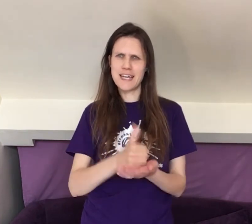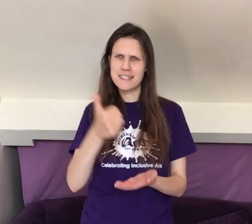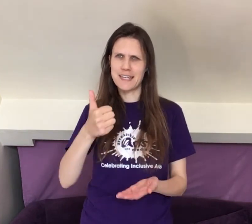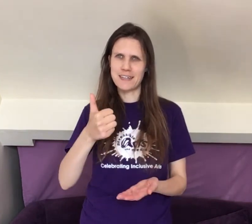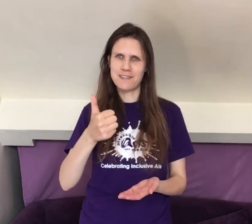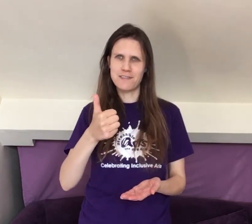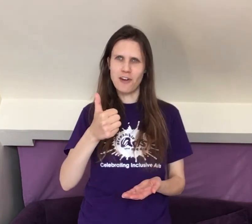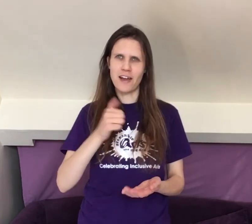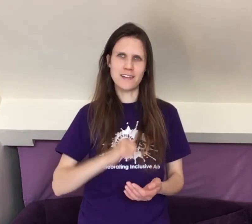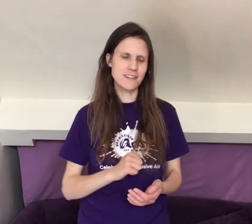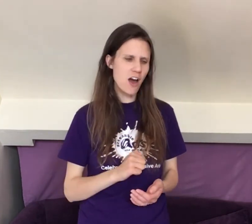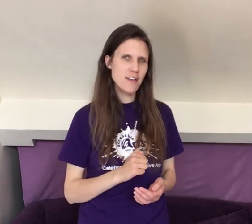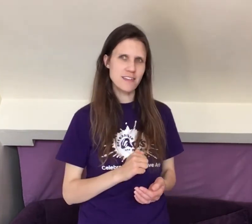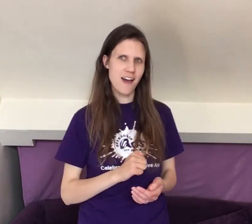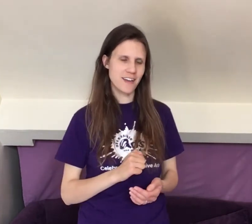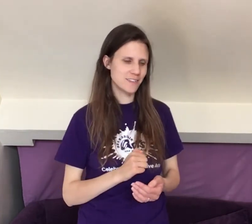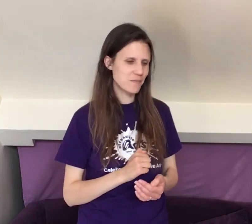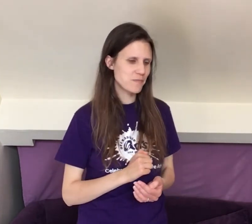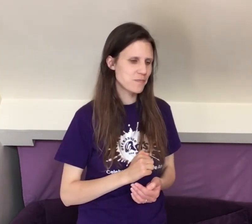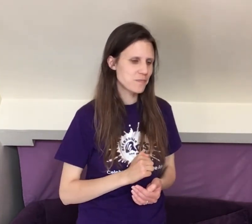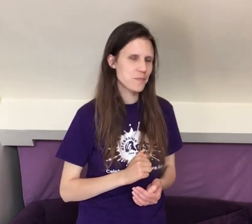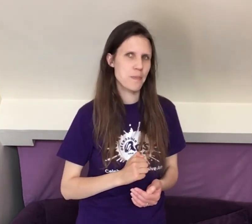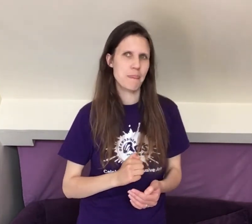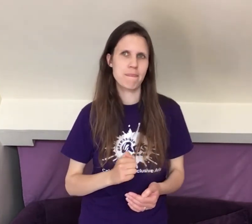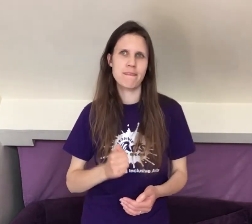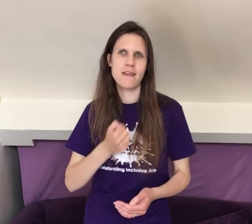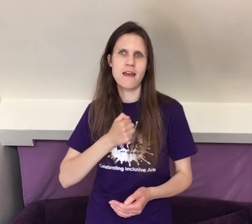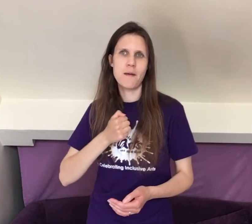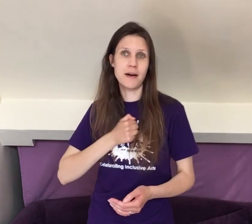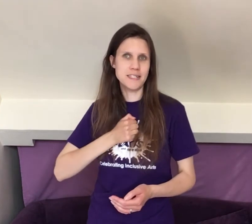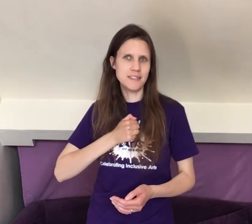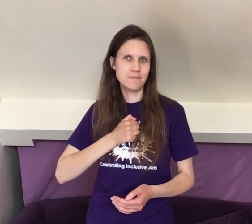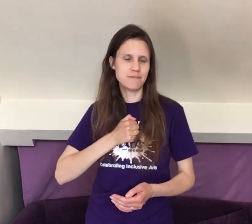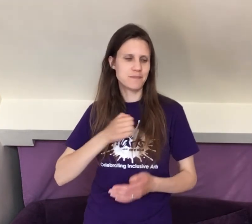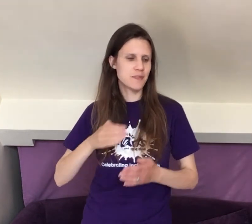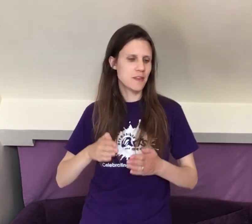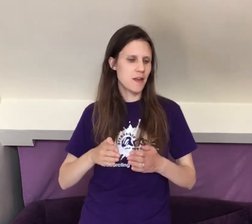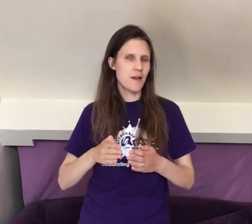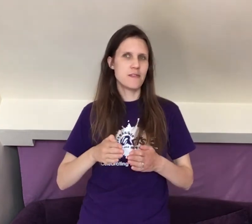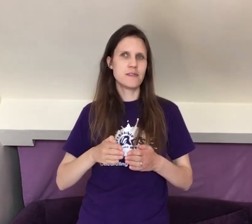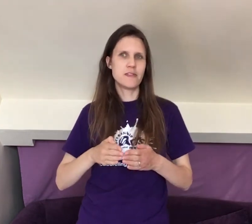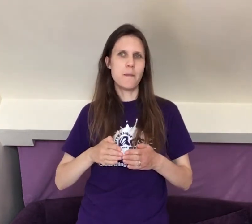Fantastic! Right, last line. My turn.